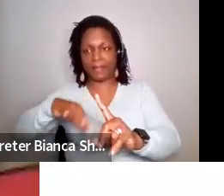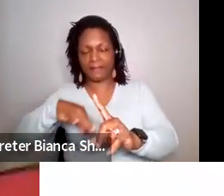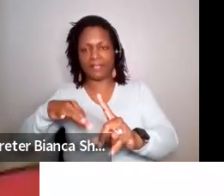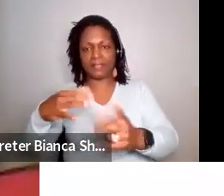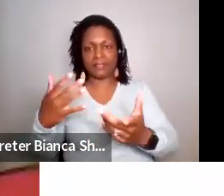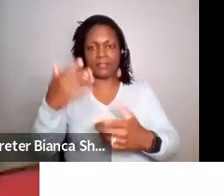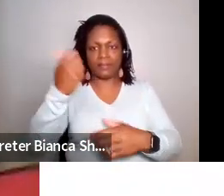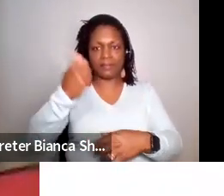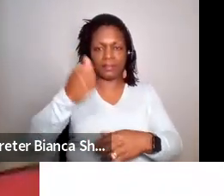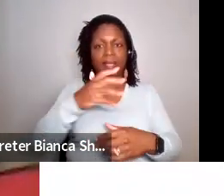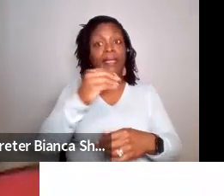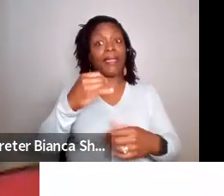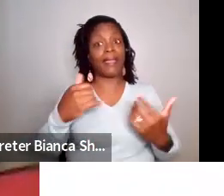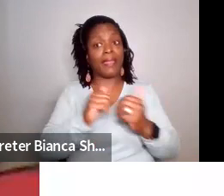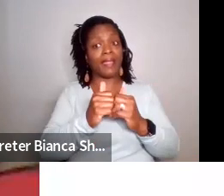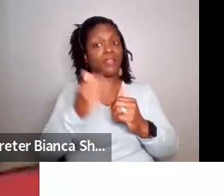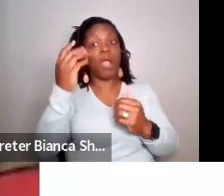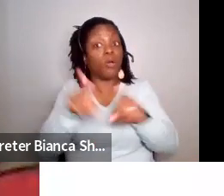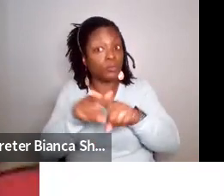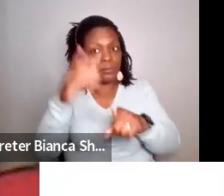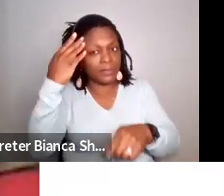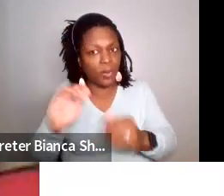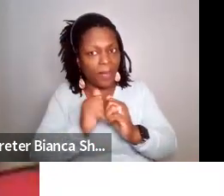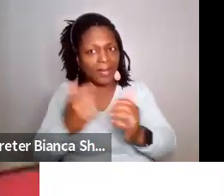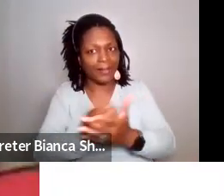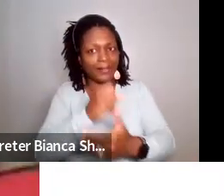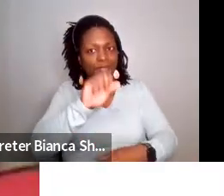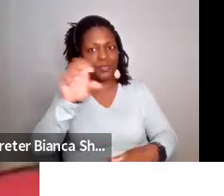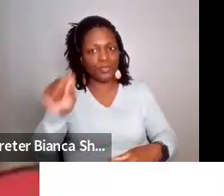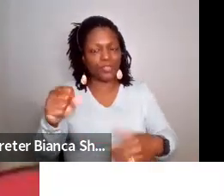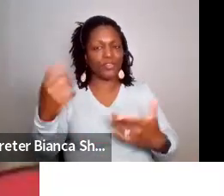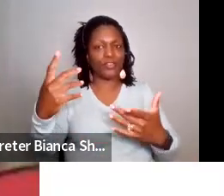And then we also didn't know how to get his social security straightened out, and how to get his medicaid.